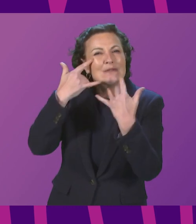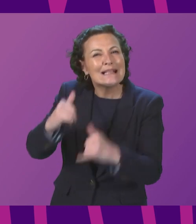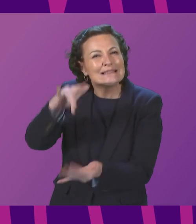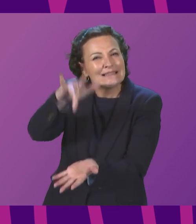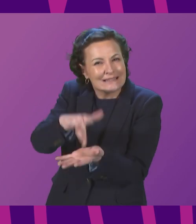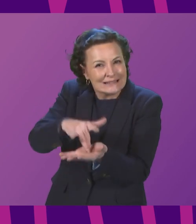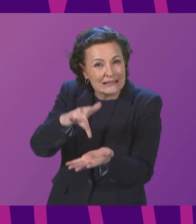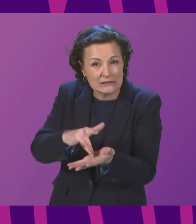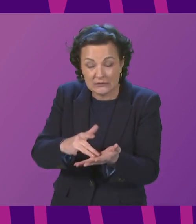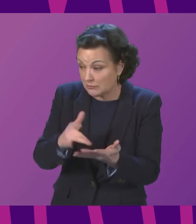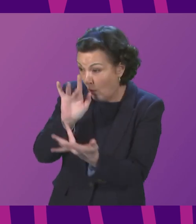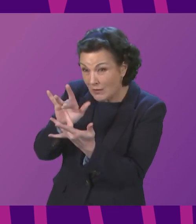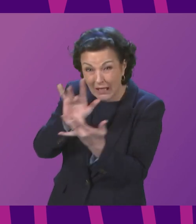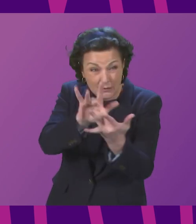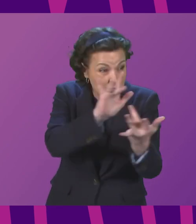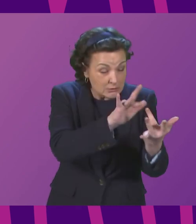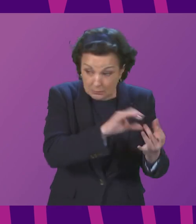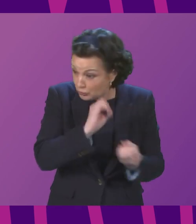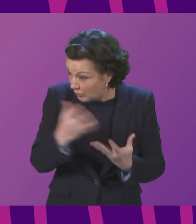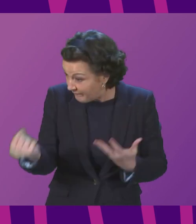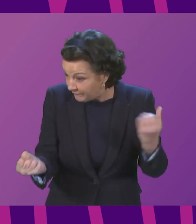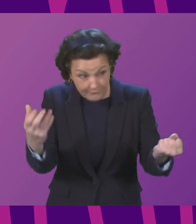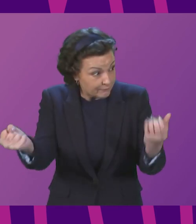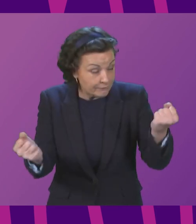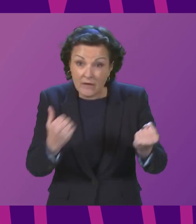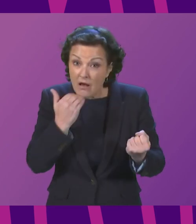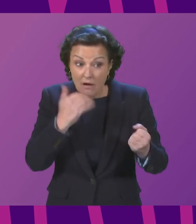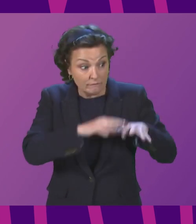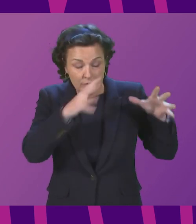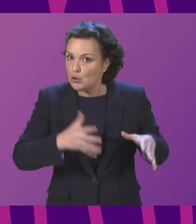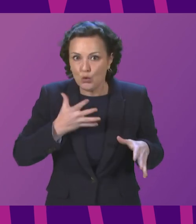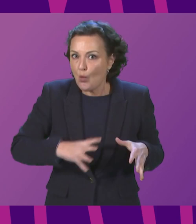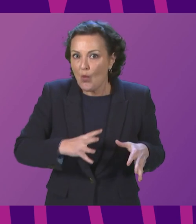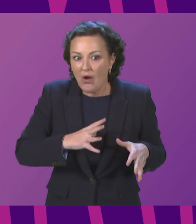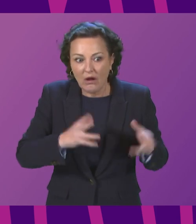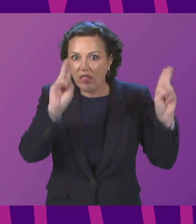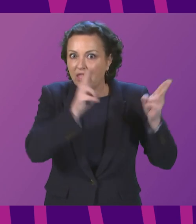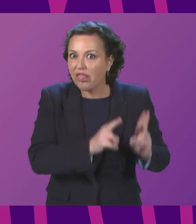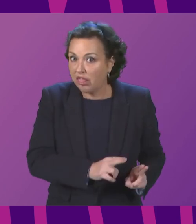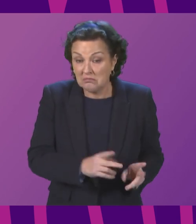make sure that there is a good supply of LFDs. There is no shortage at the moment. Procurement